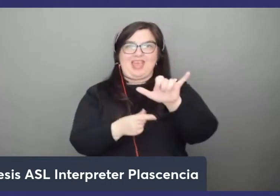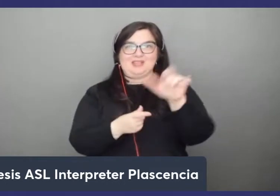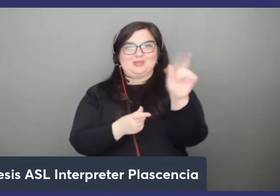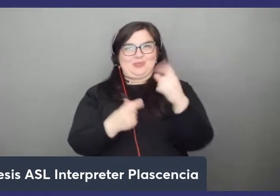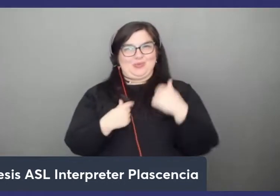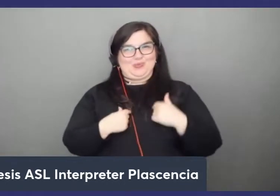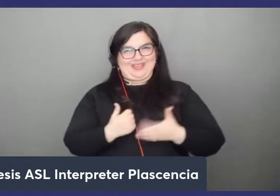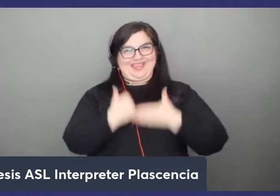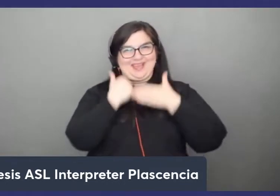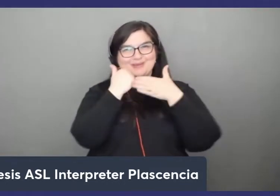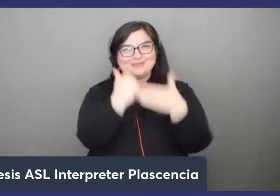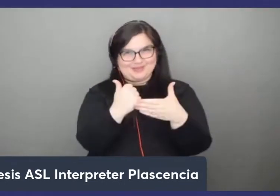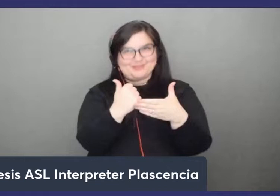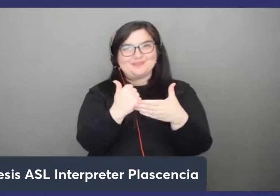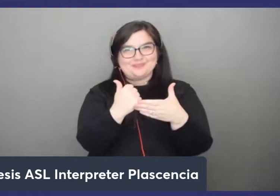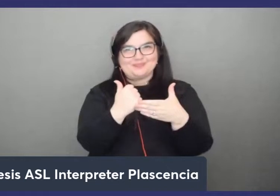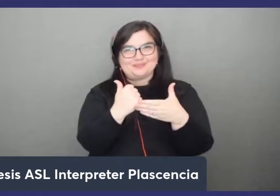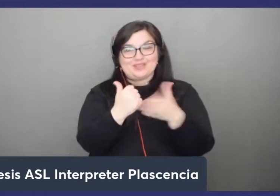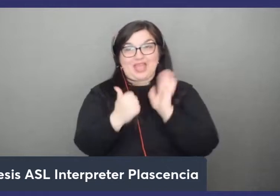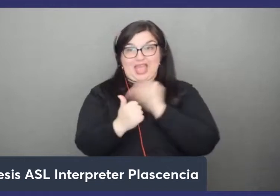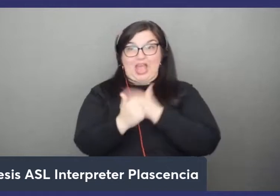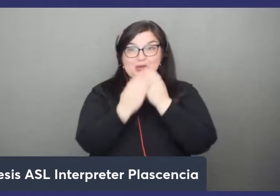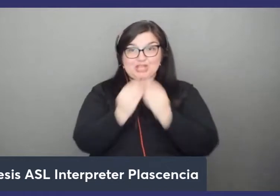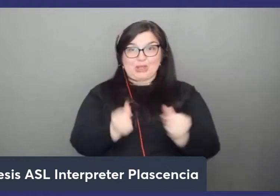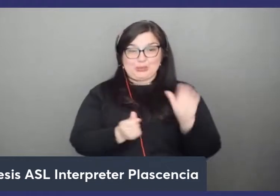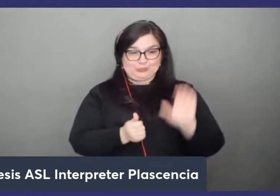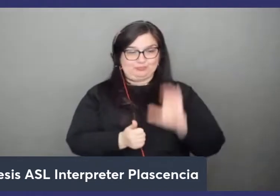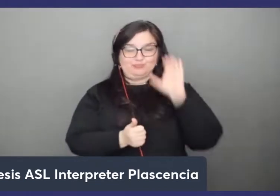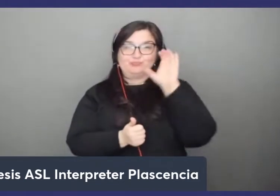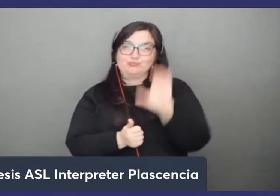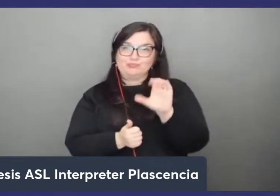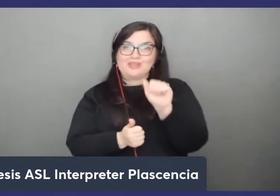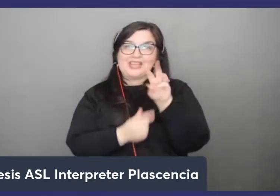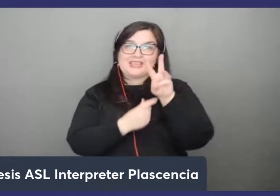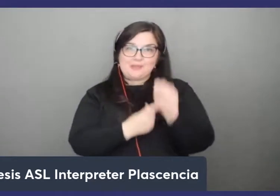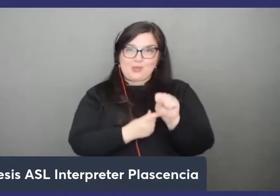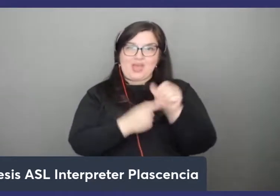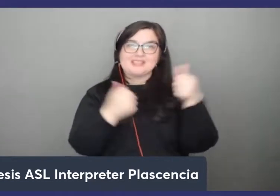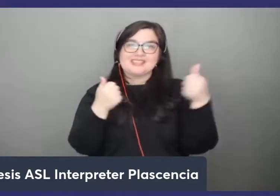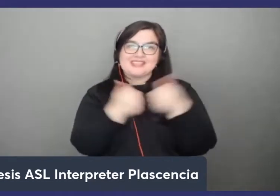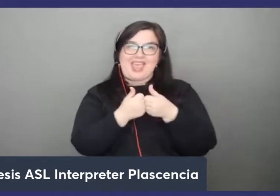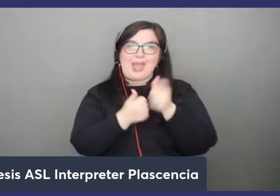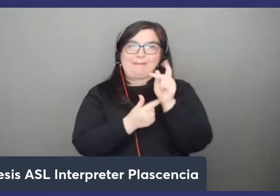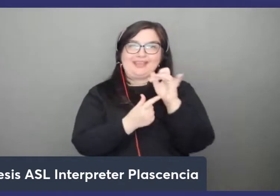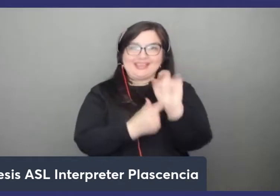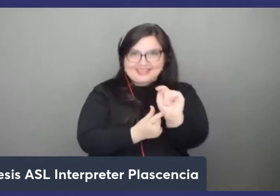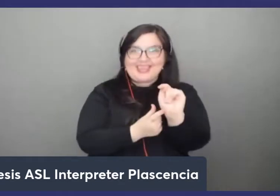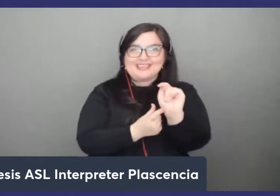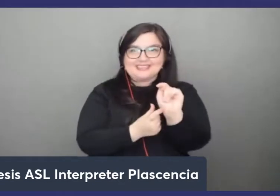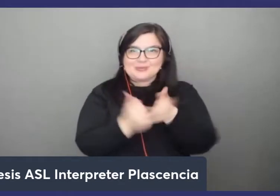That's where we coming in with our solution, which is AWS GameKit to bring down this time